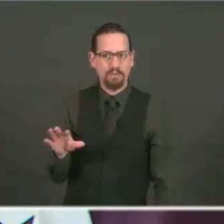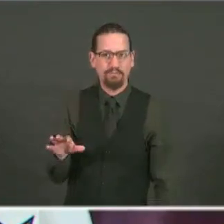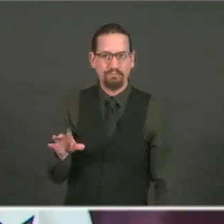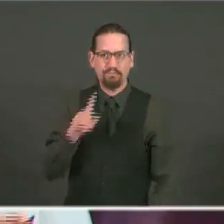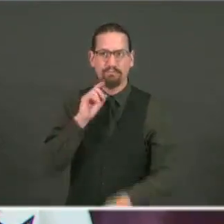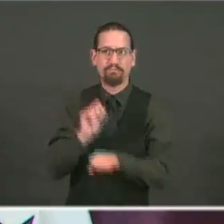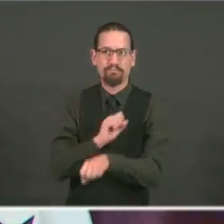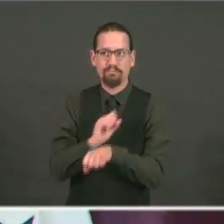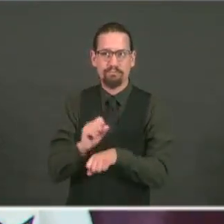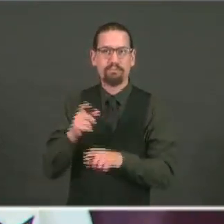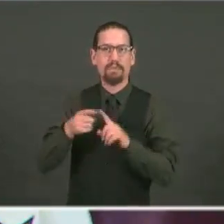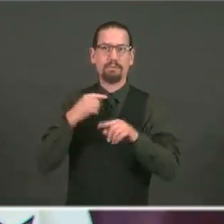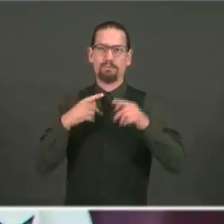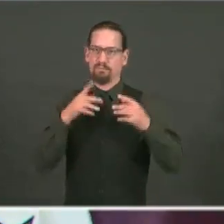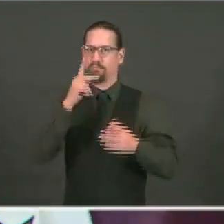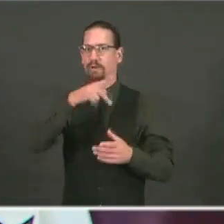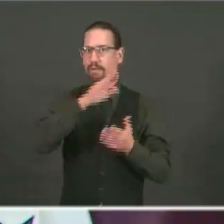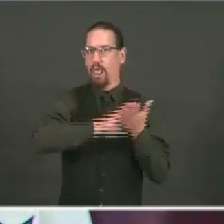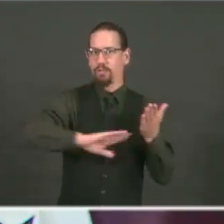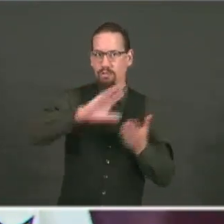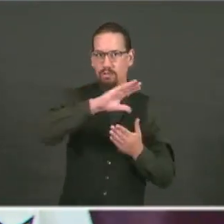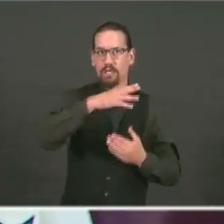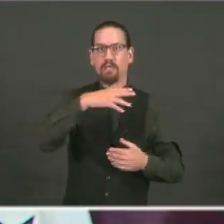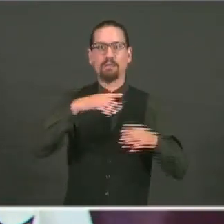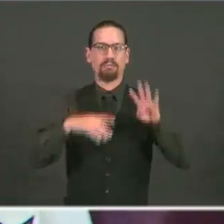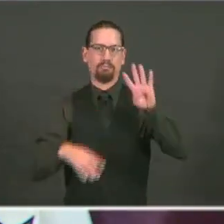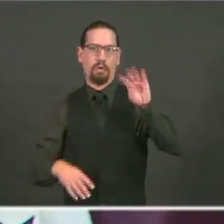WE SAW APPROXIMATELY 10 90 NEW POSITIVE CASES.